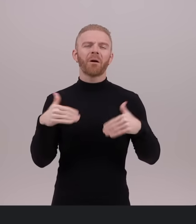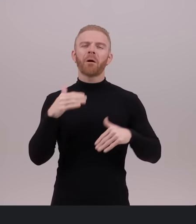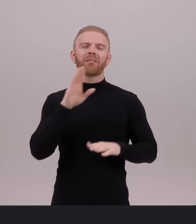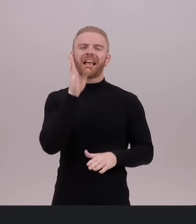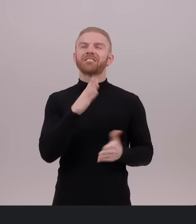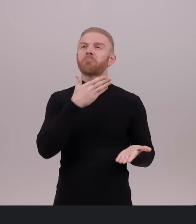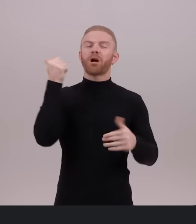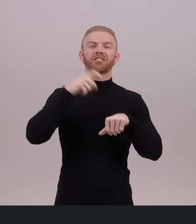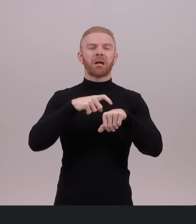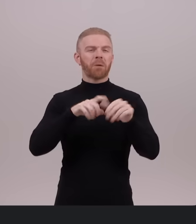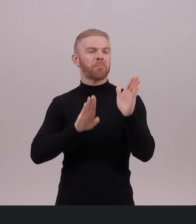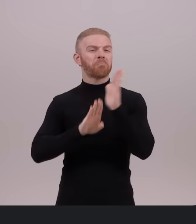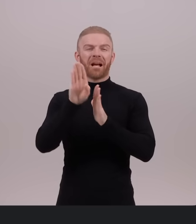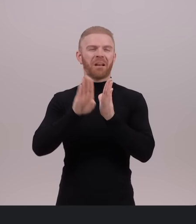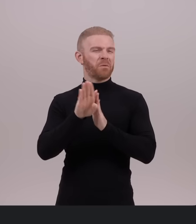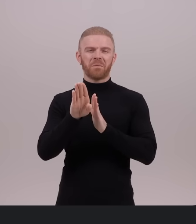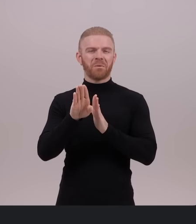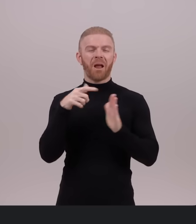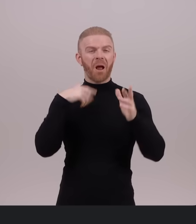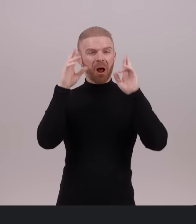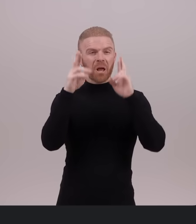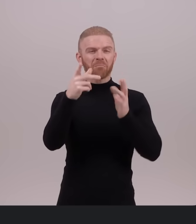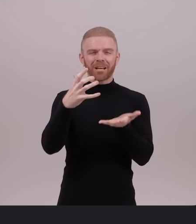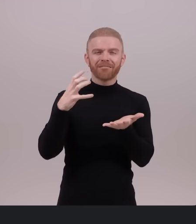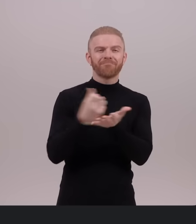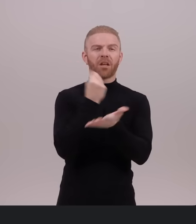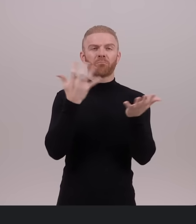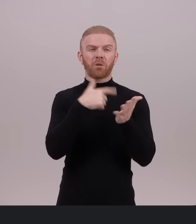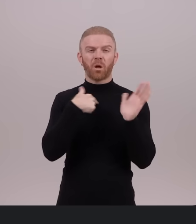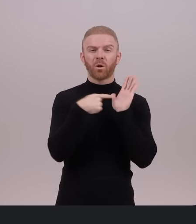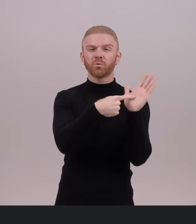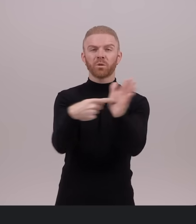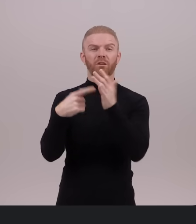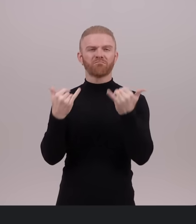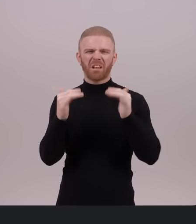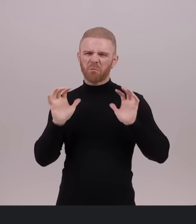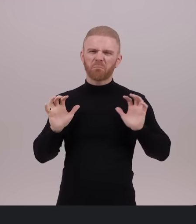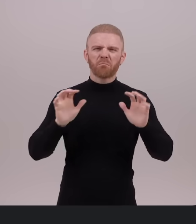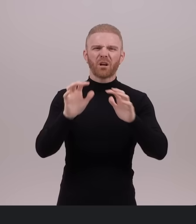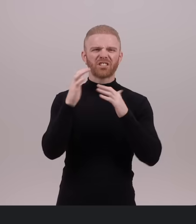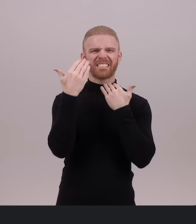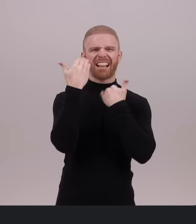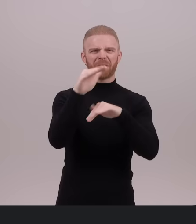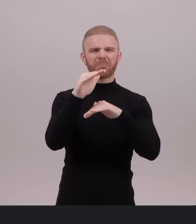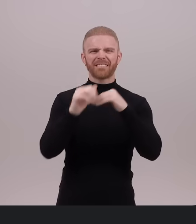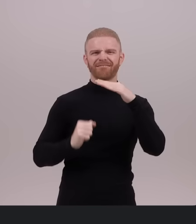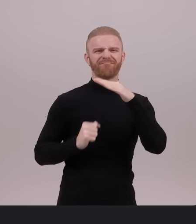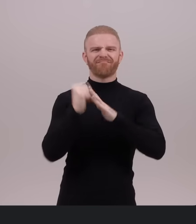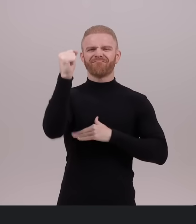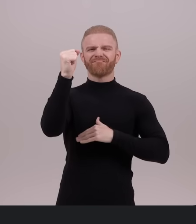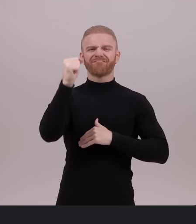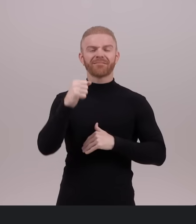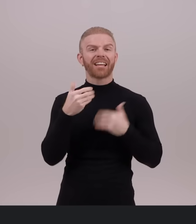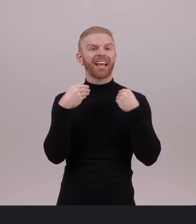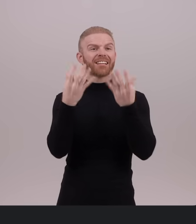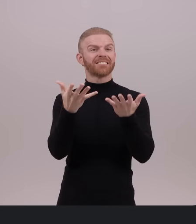We hope you'll take what you've seen today and push it to the limits. To get you started, we've created the ultimate platform